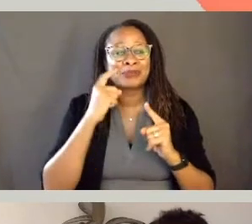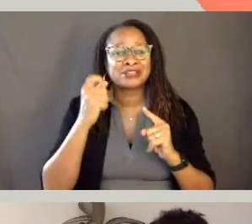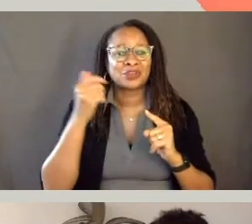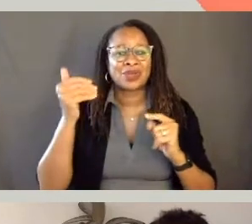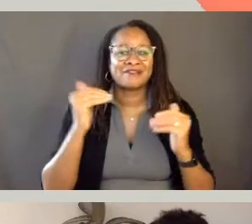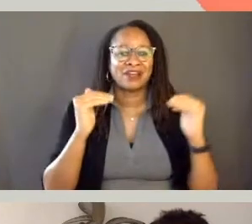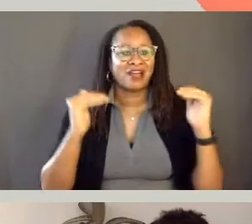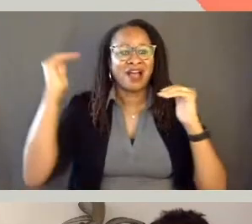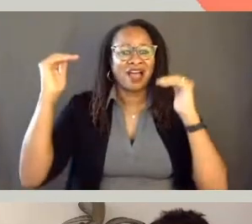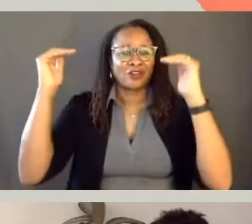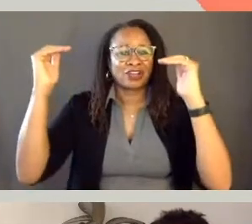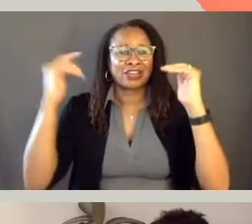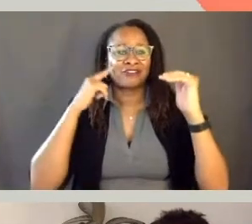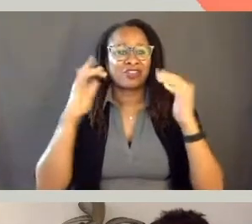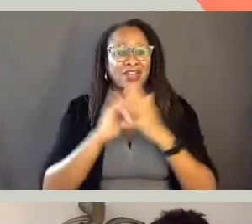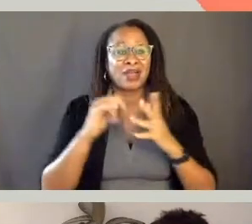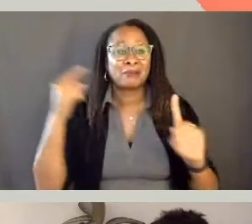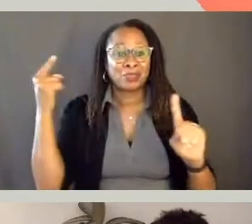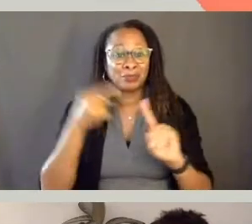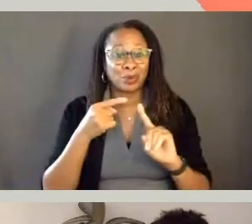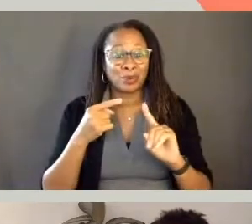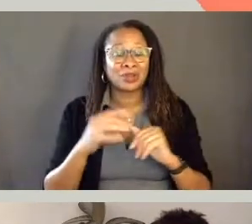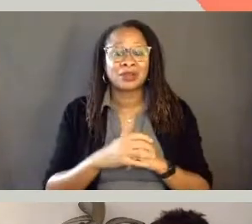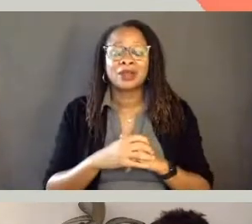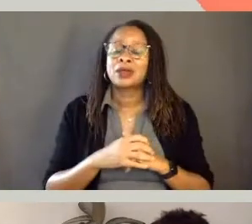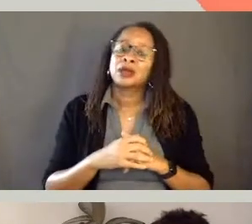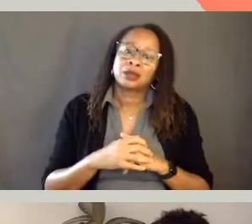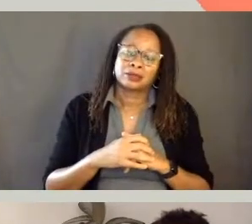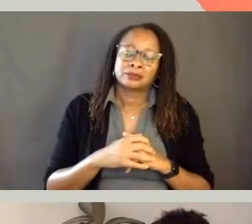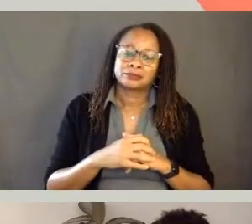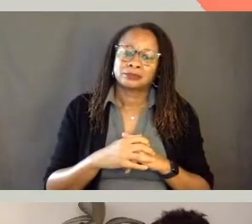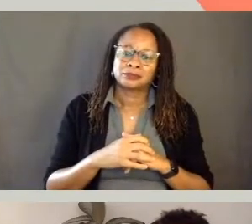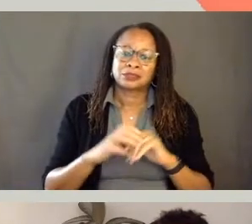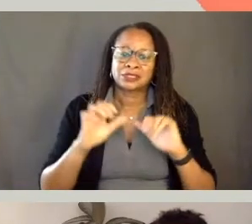But point being that there can be these